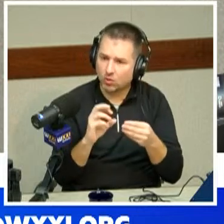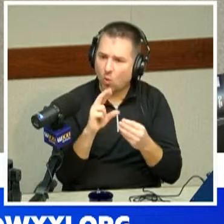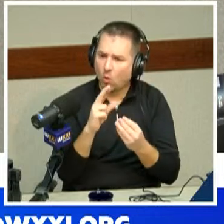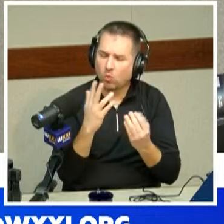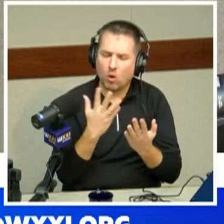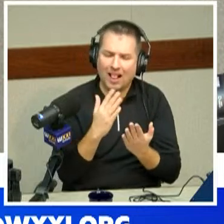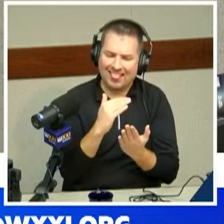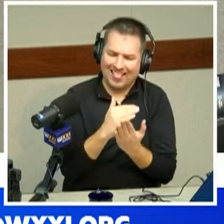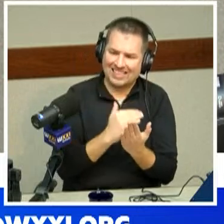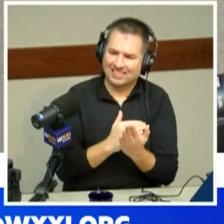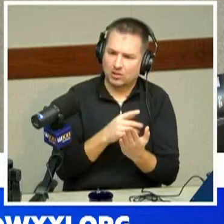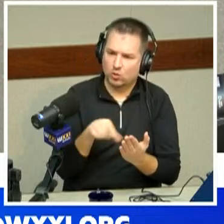vment